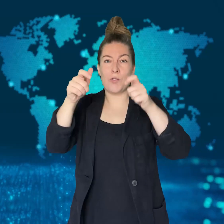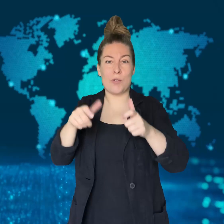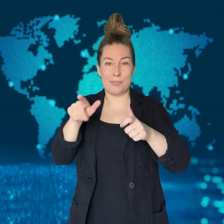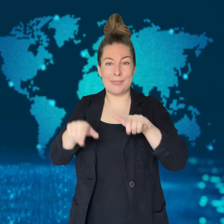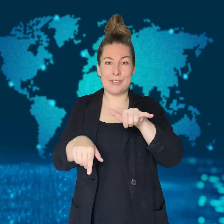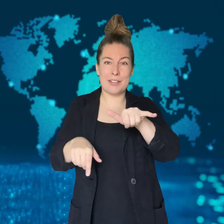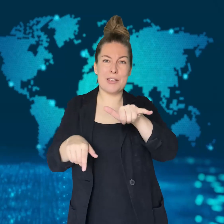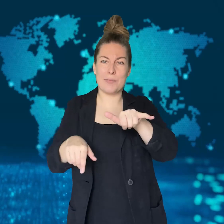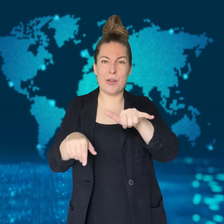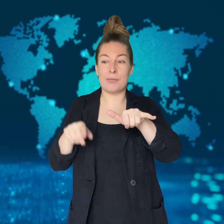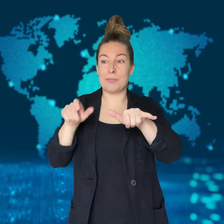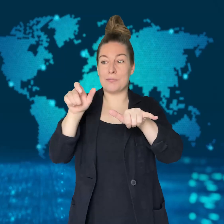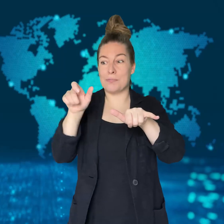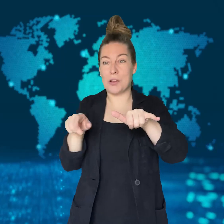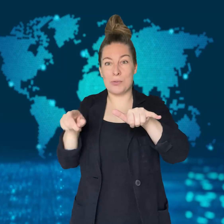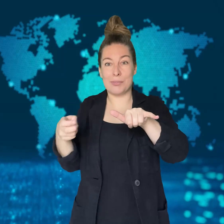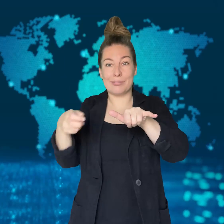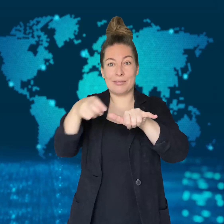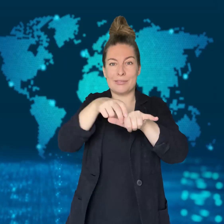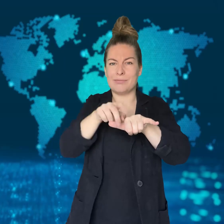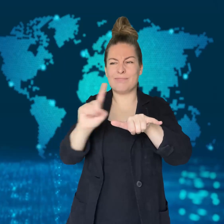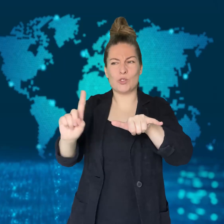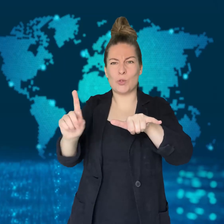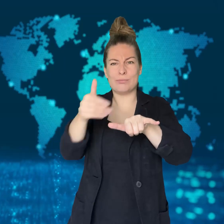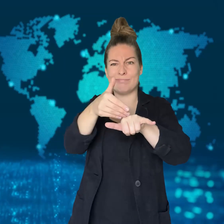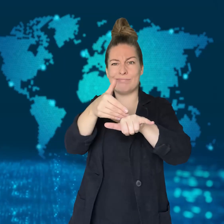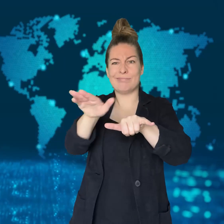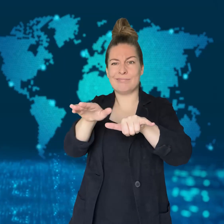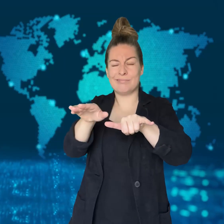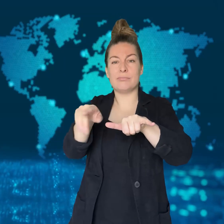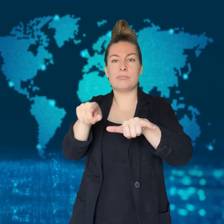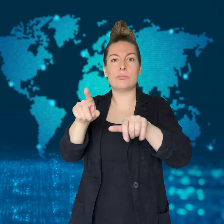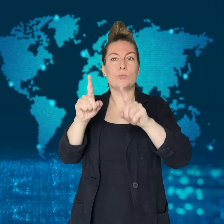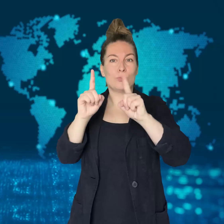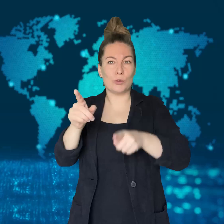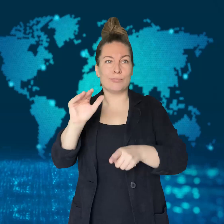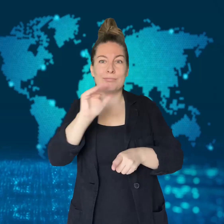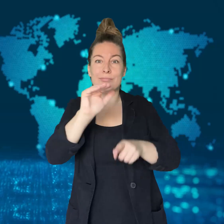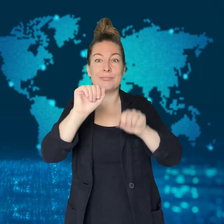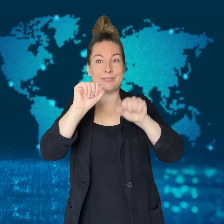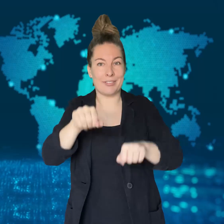boarding their plane.